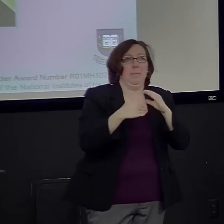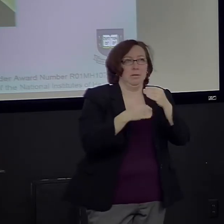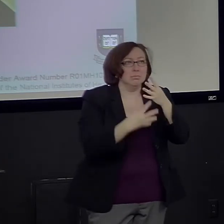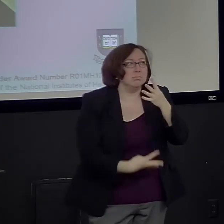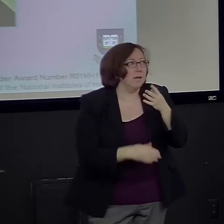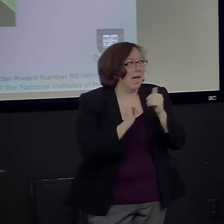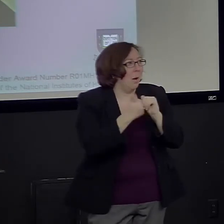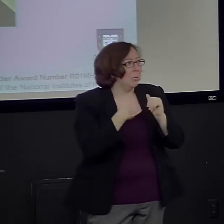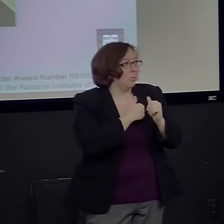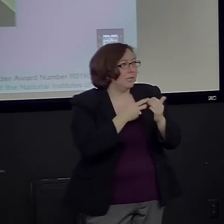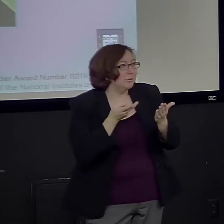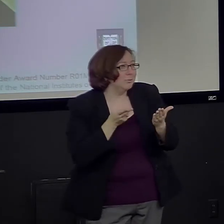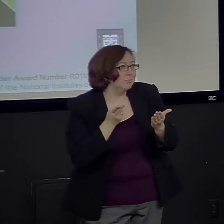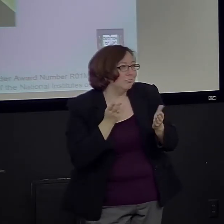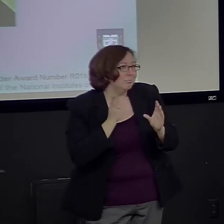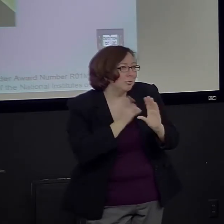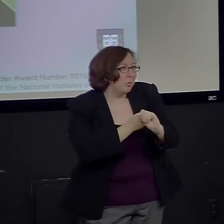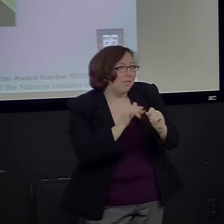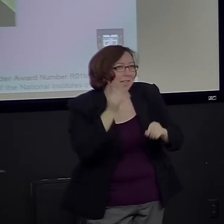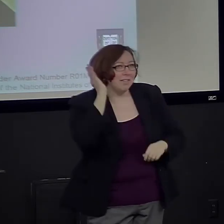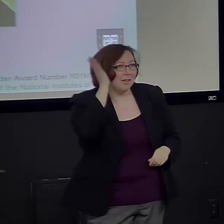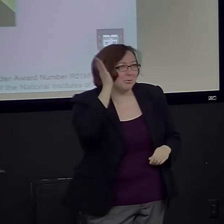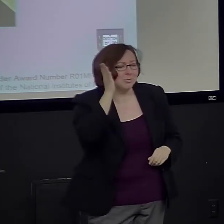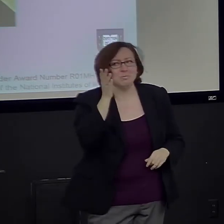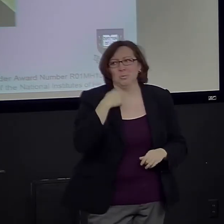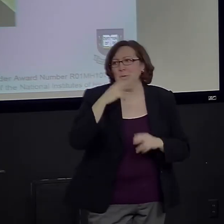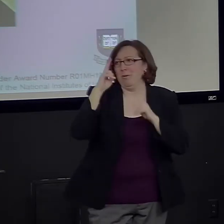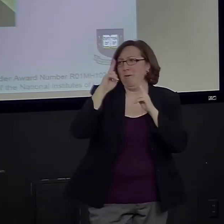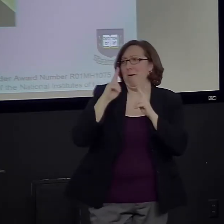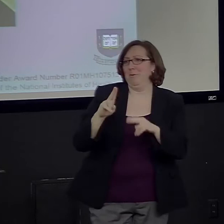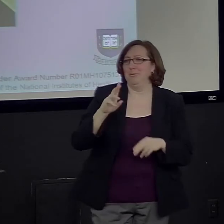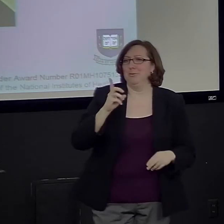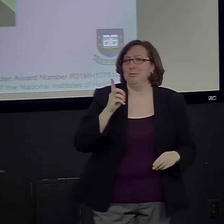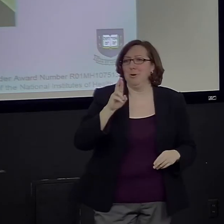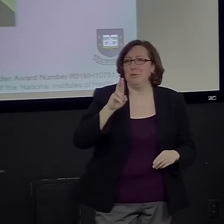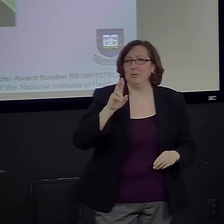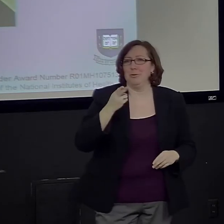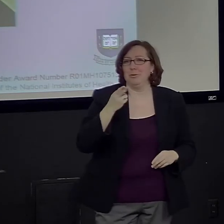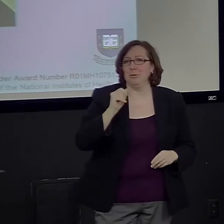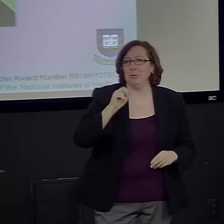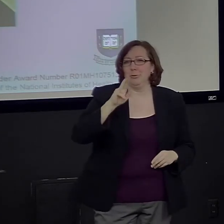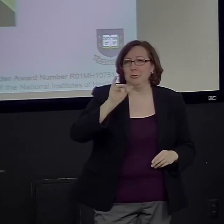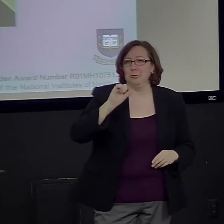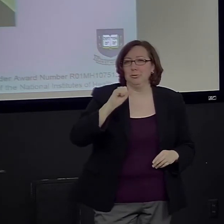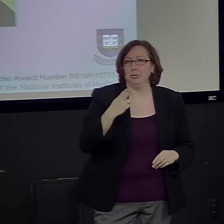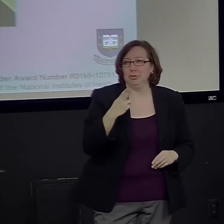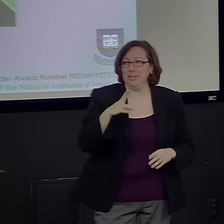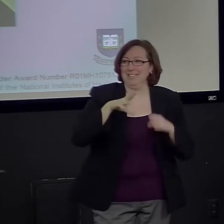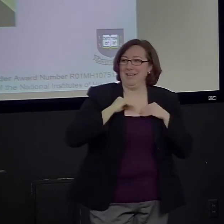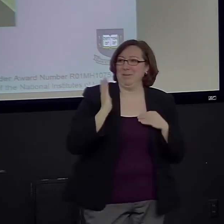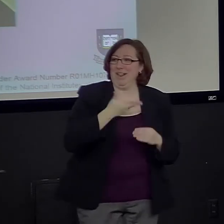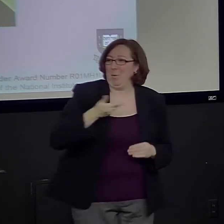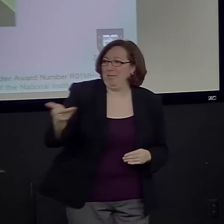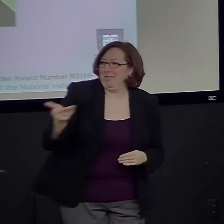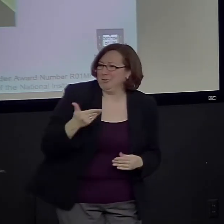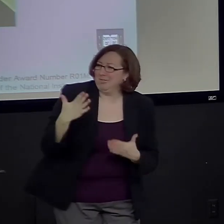We are delighted and honored to have Dr. Hirsch accept our invitation. Thank you very much in the name of everyone.